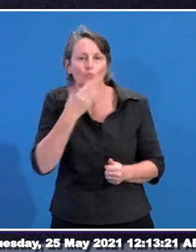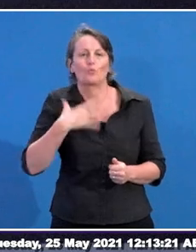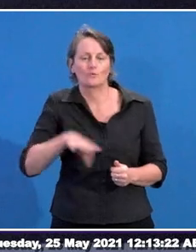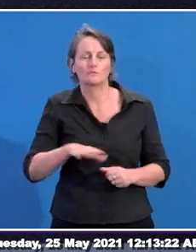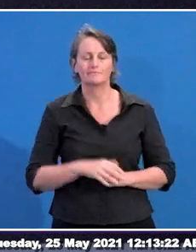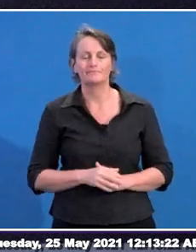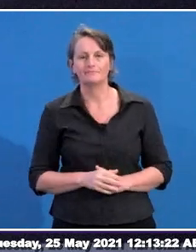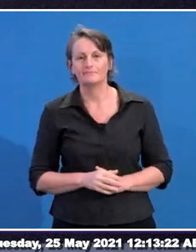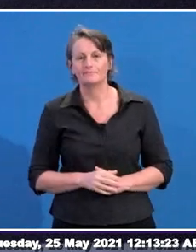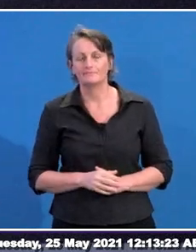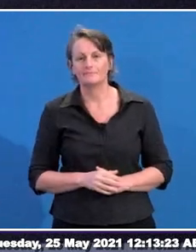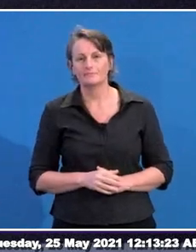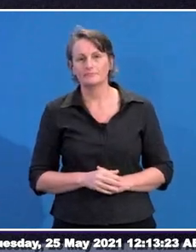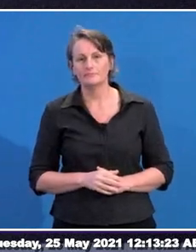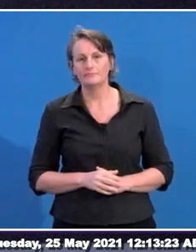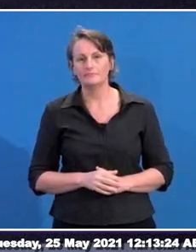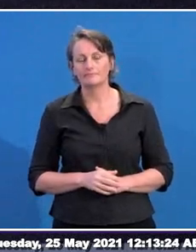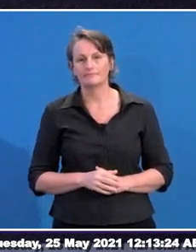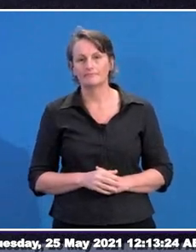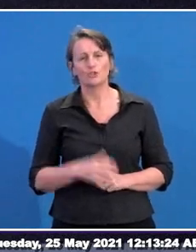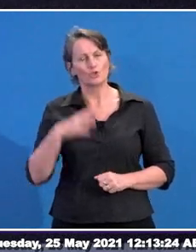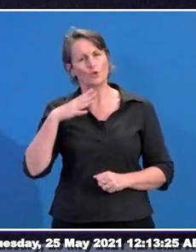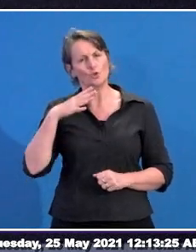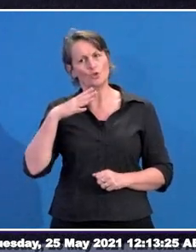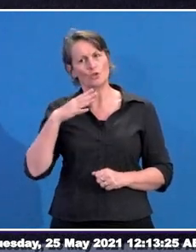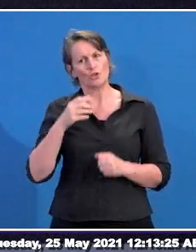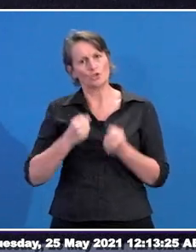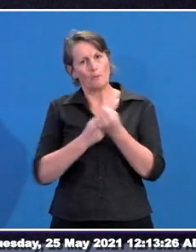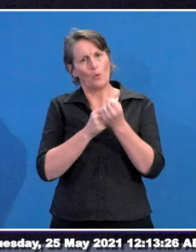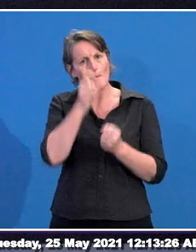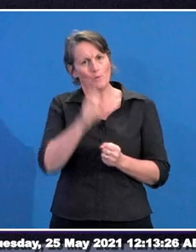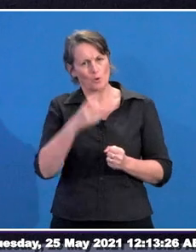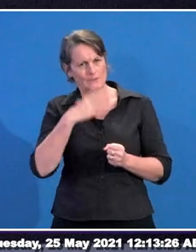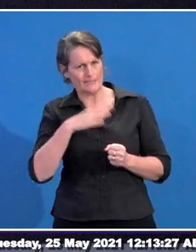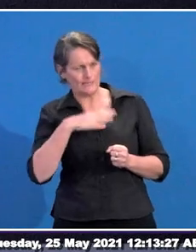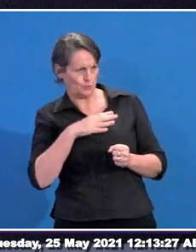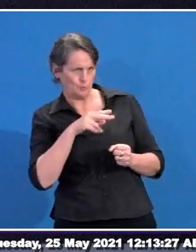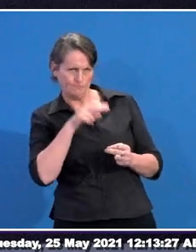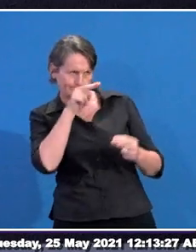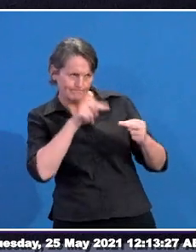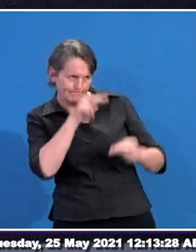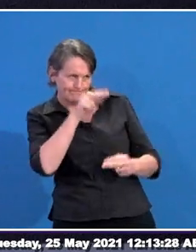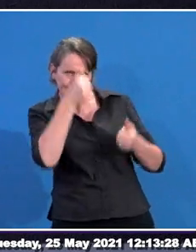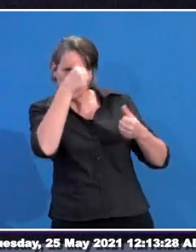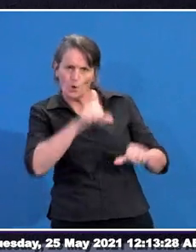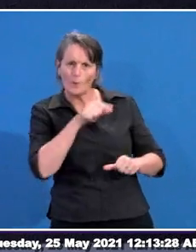So, yeah. You just need to spend a bit of time with him to understand what he wants. Yeah. MS EASTMAN: Alright.